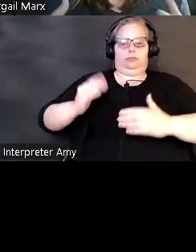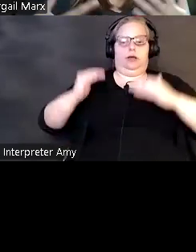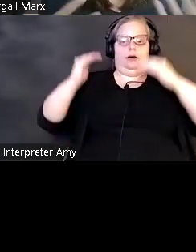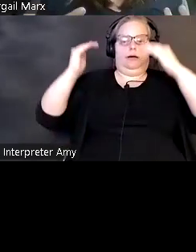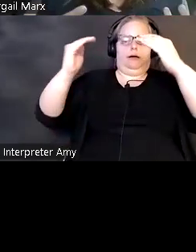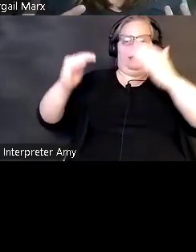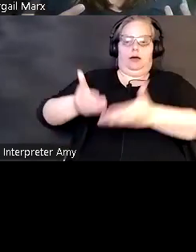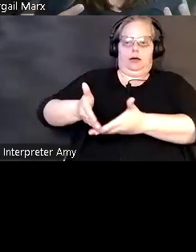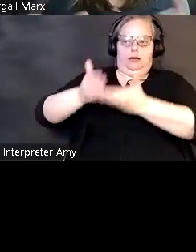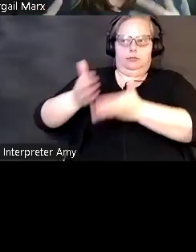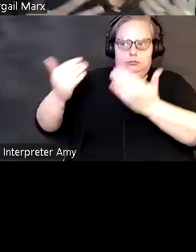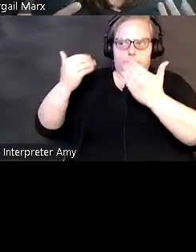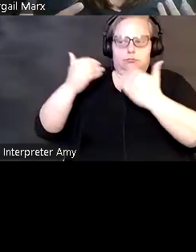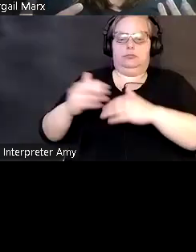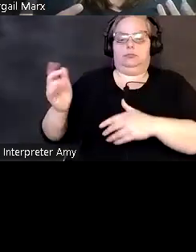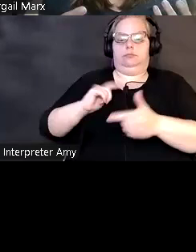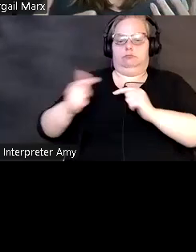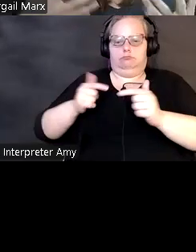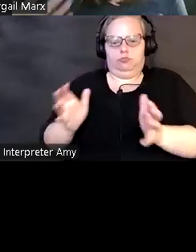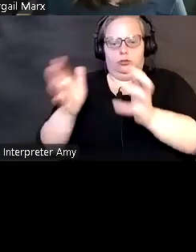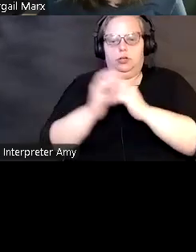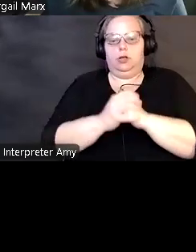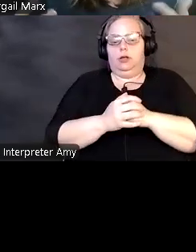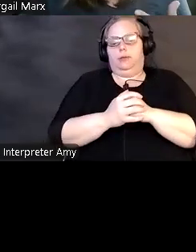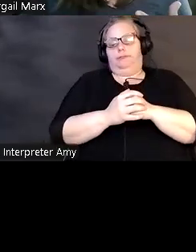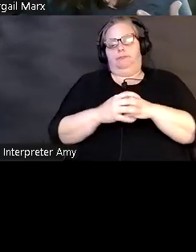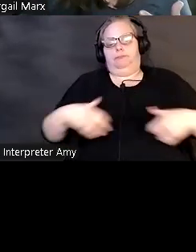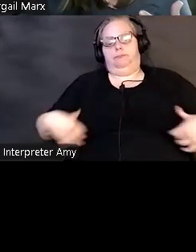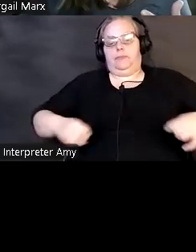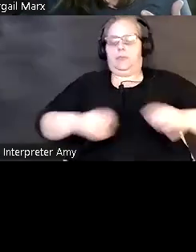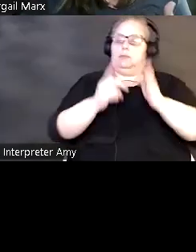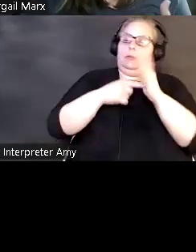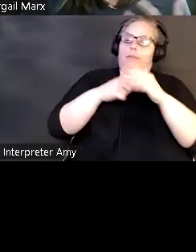pause and wait time, non-verbal prompts, looking at them and at the communication